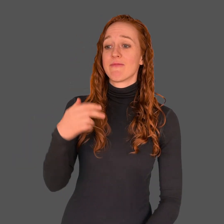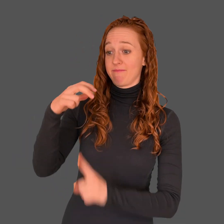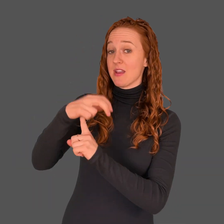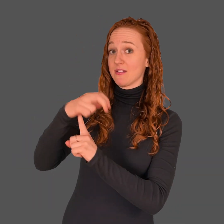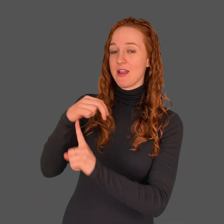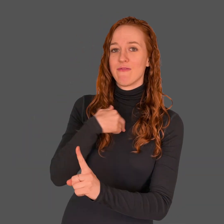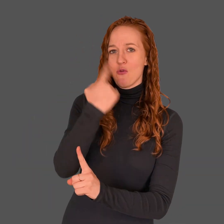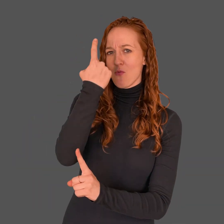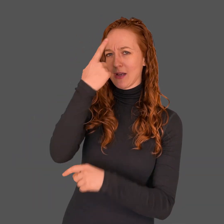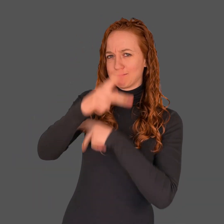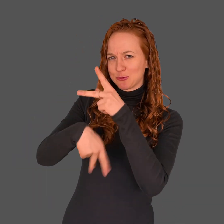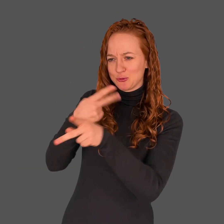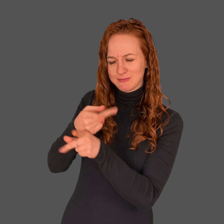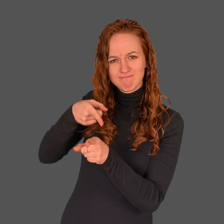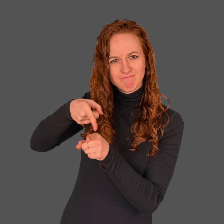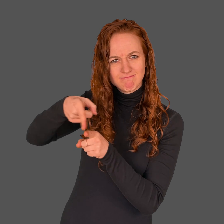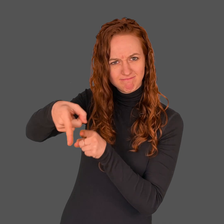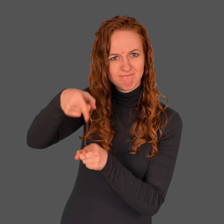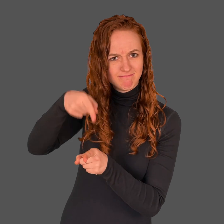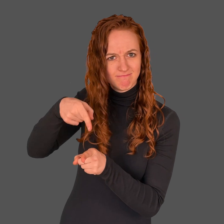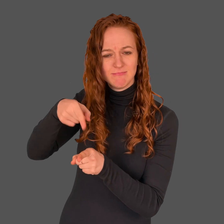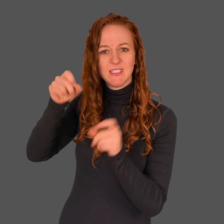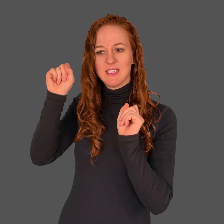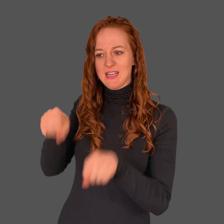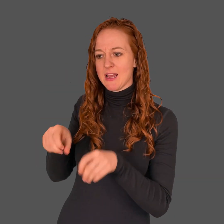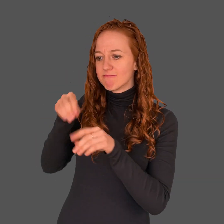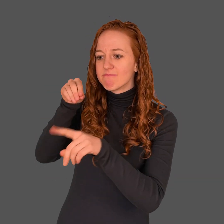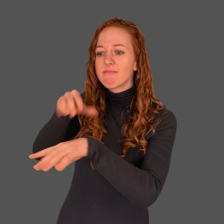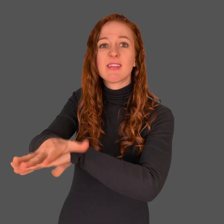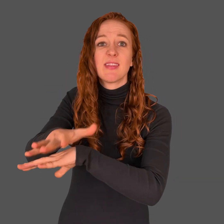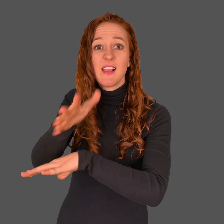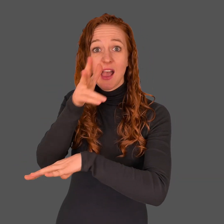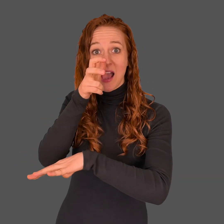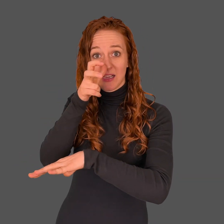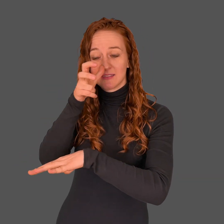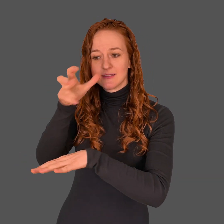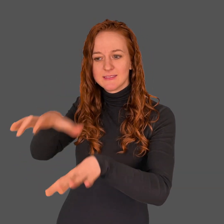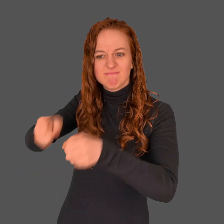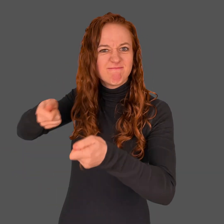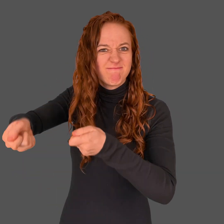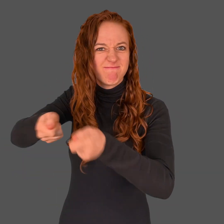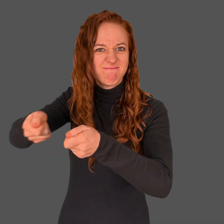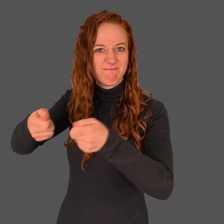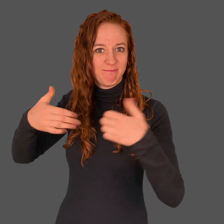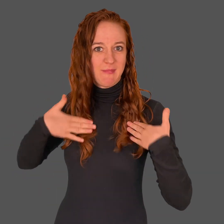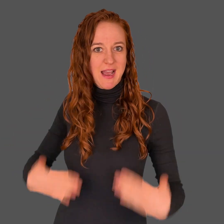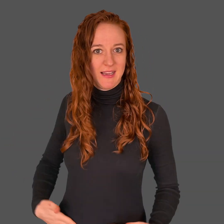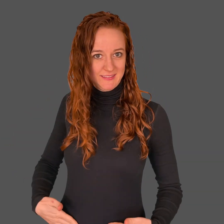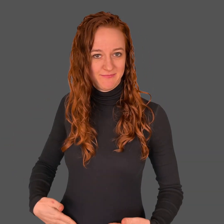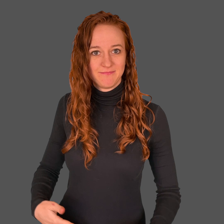There is a species of fungus that infects ants and takes control of their bodies.